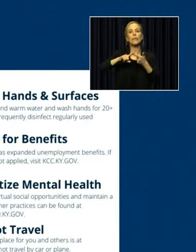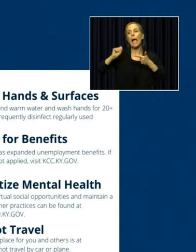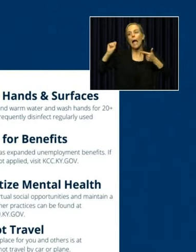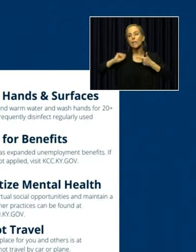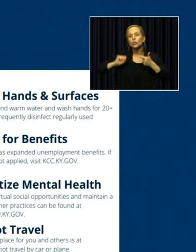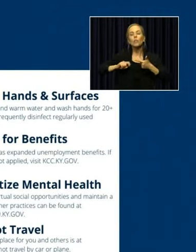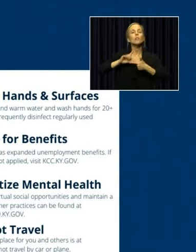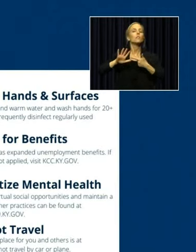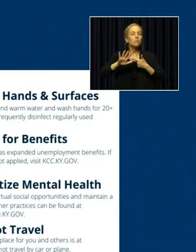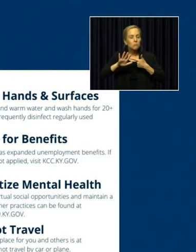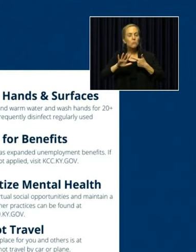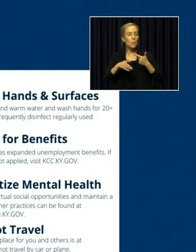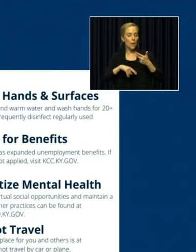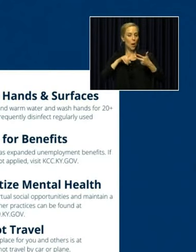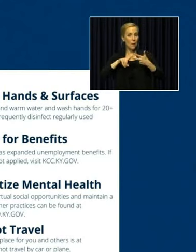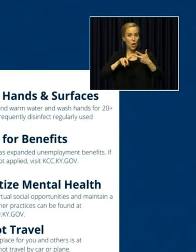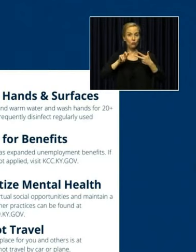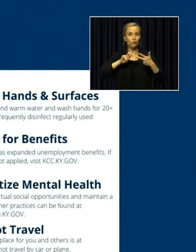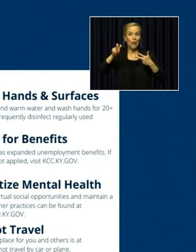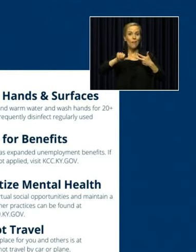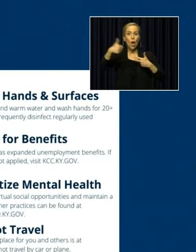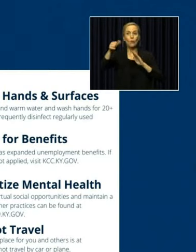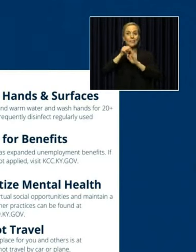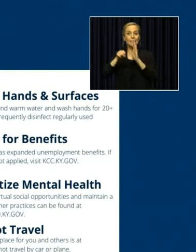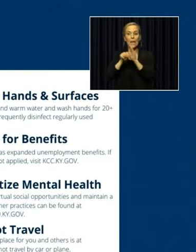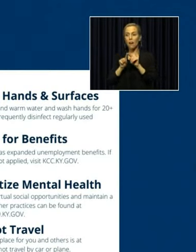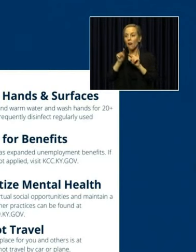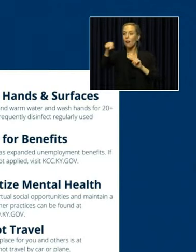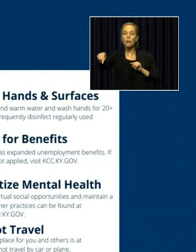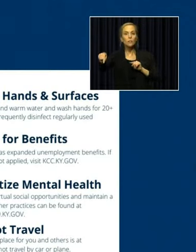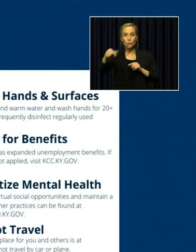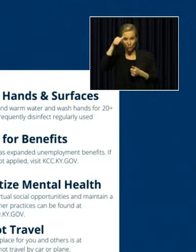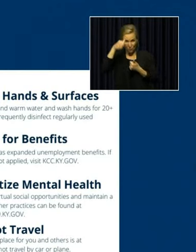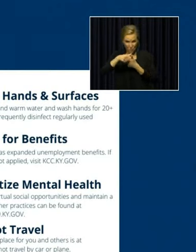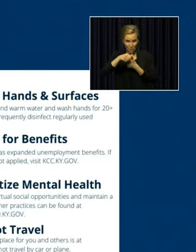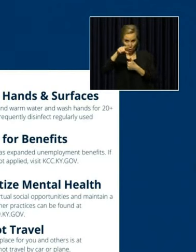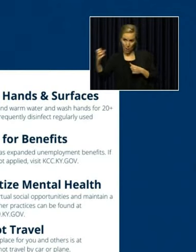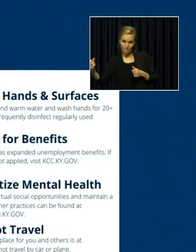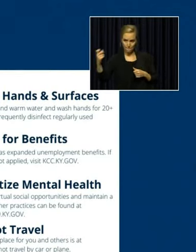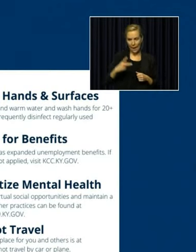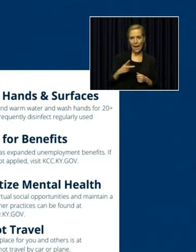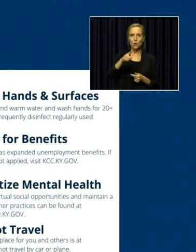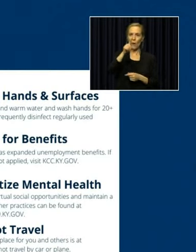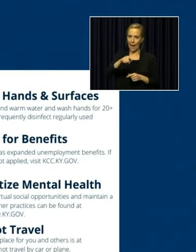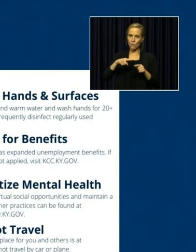OUT YOUR CENSUS. WE'VE ALSO BEEN ASKING EVERYONE TO MODEL THE TYPE OF BEHAVIOR